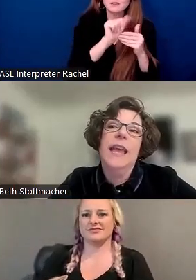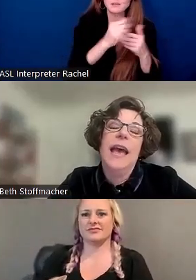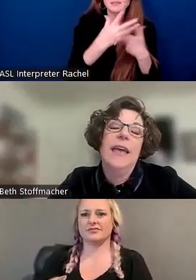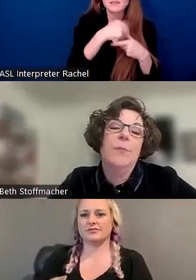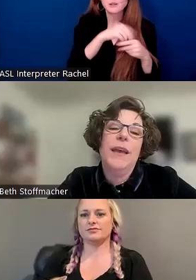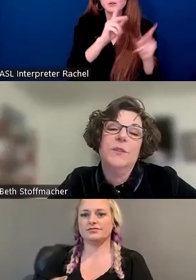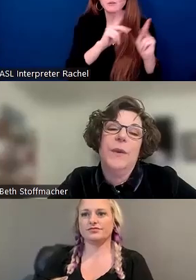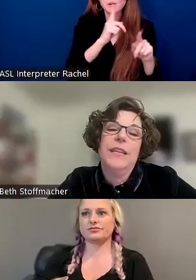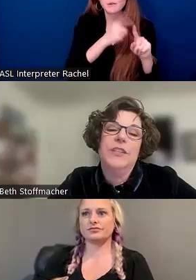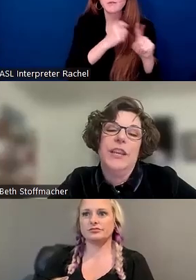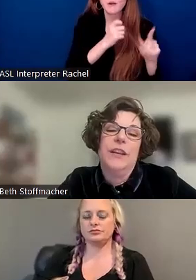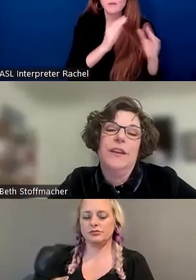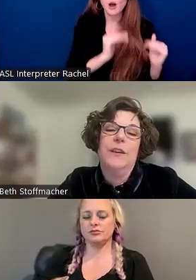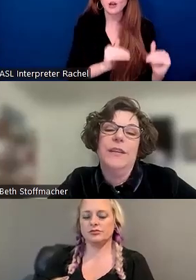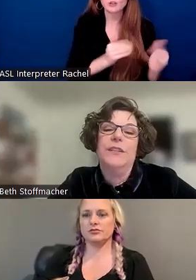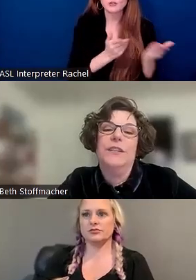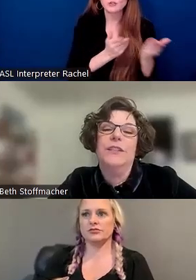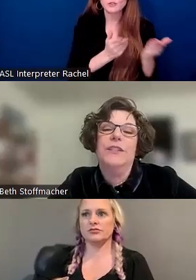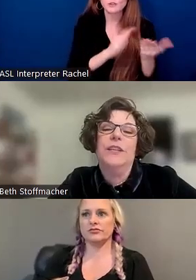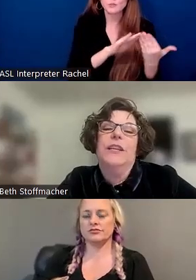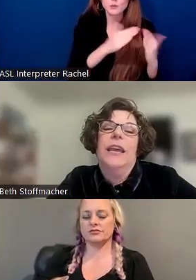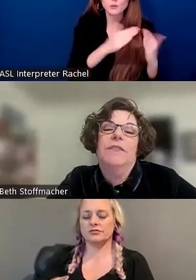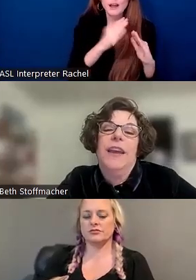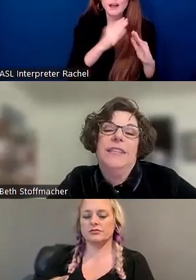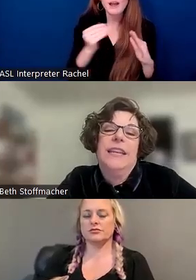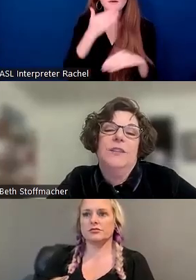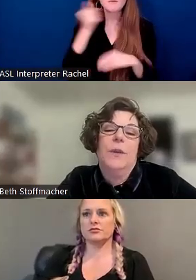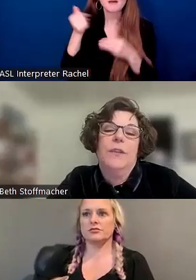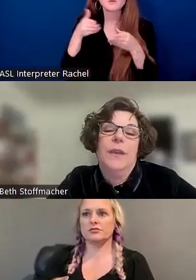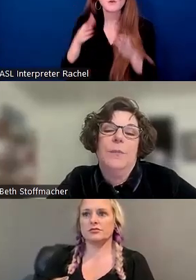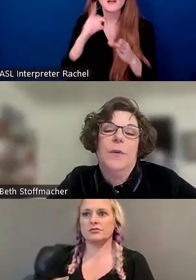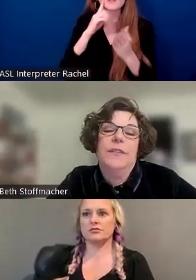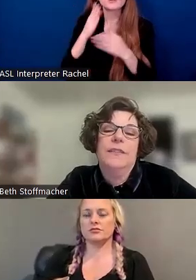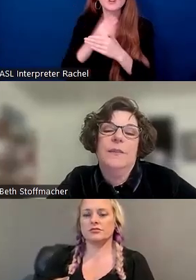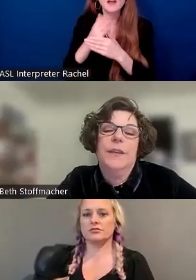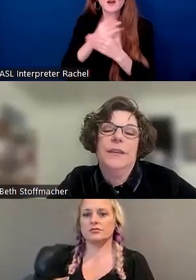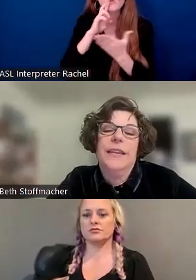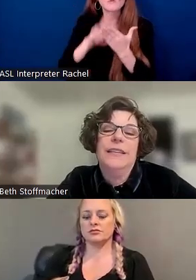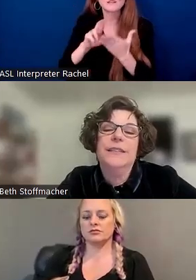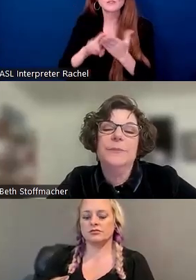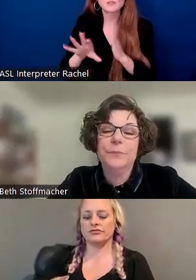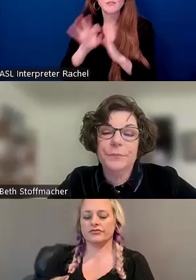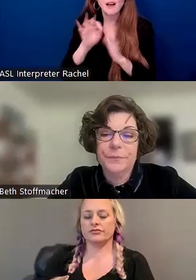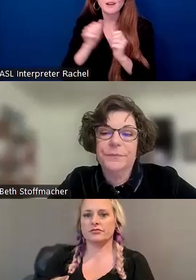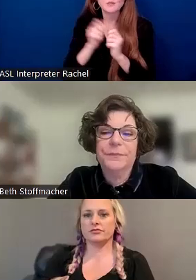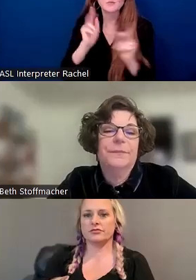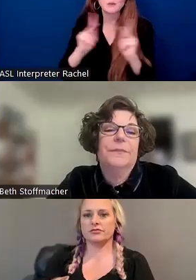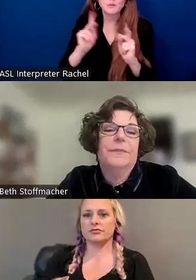and the best way to share their research findings with people with disabilities,